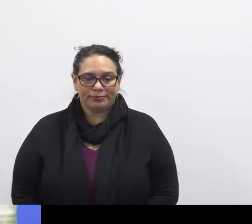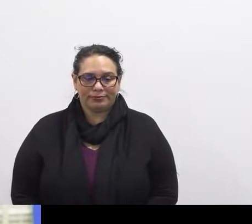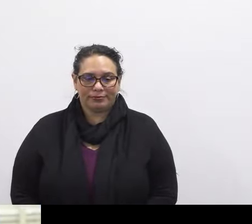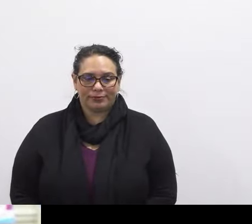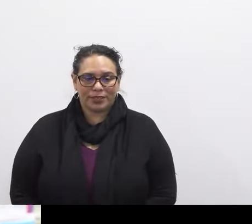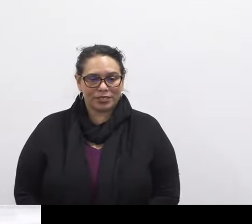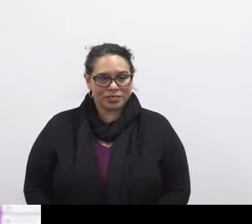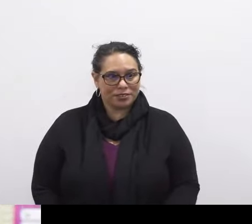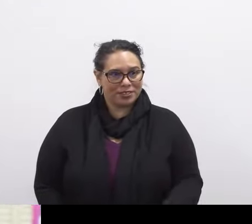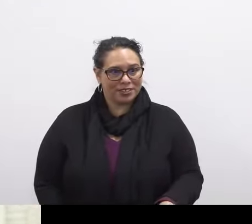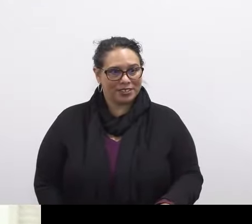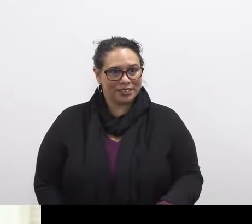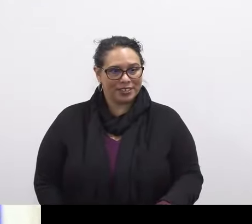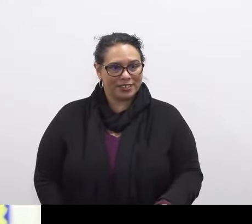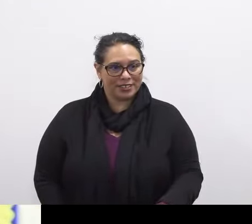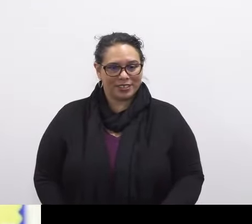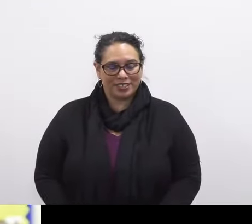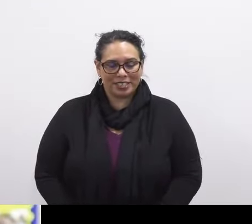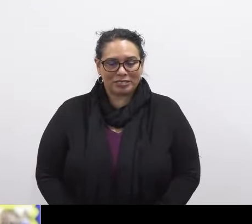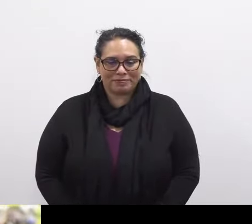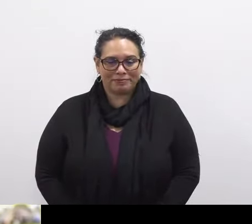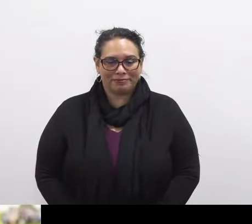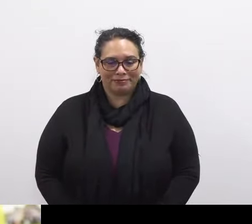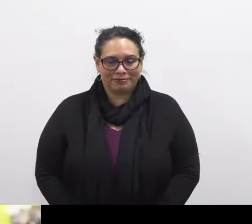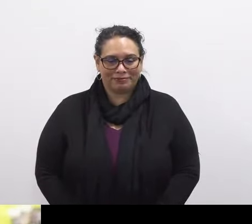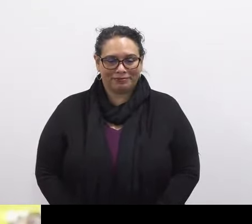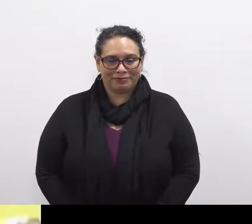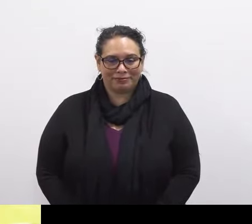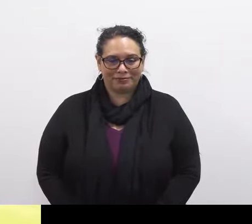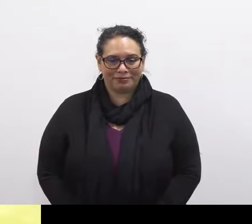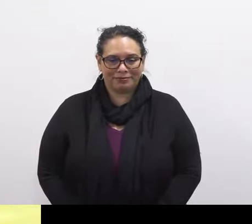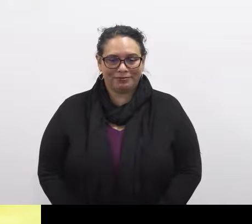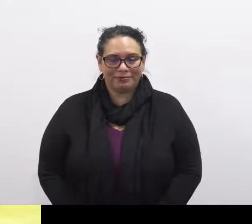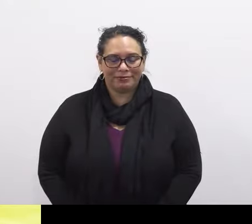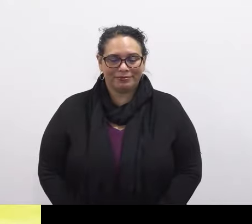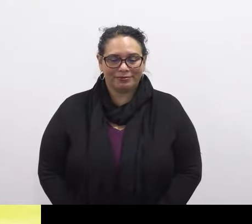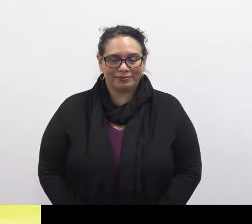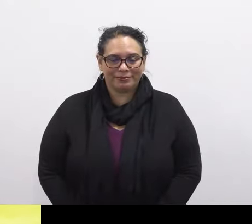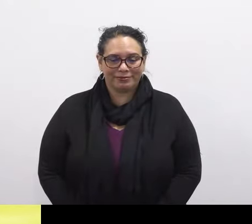Hi, I'm Cynthia CdeBaca. I'm a sign language interpreter,